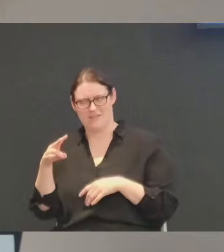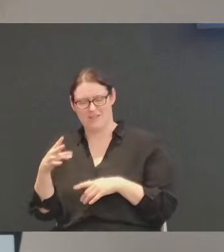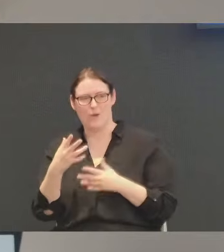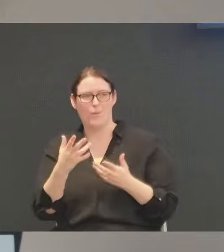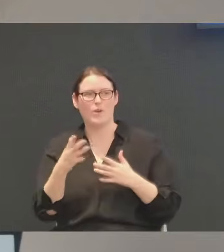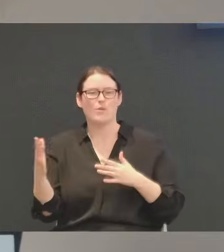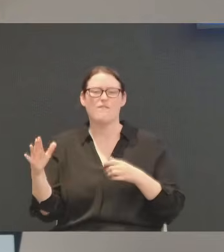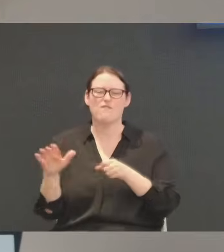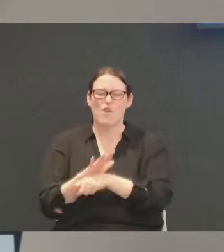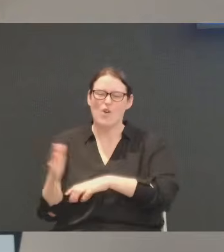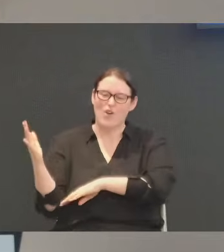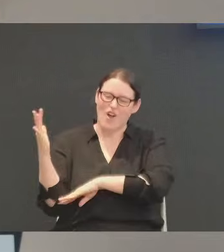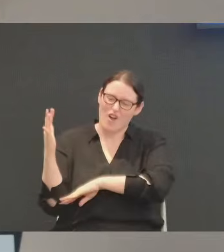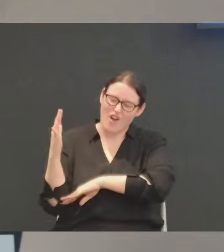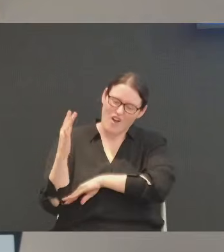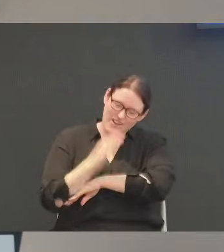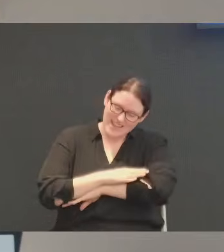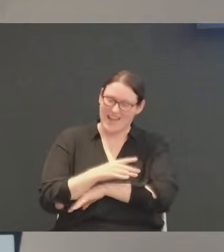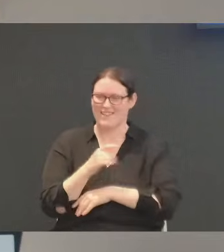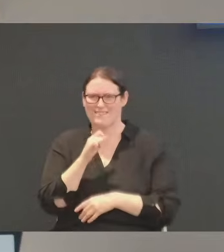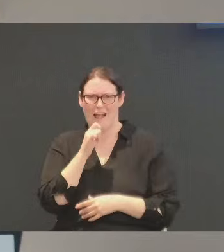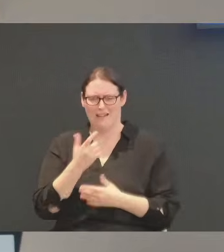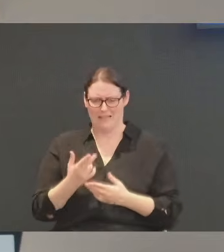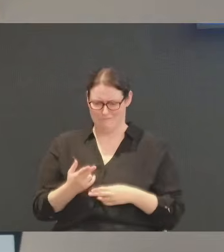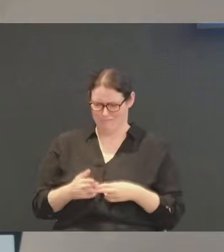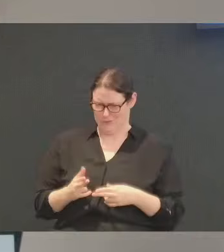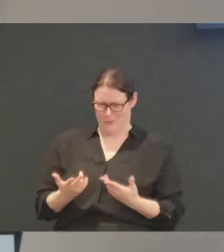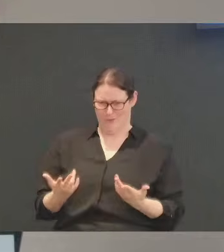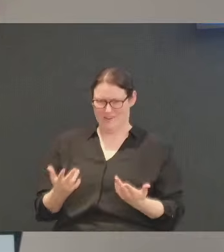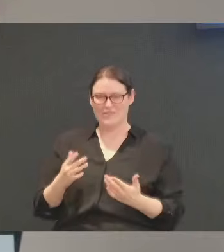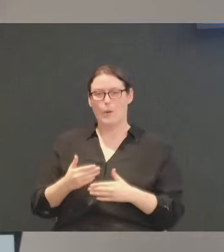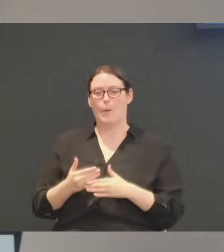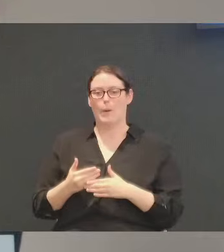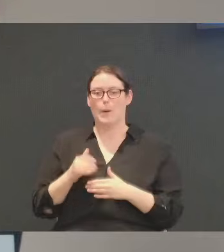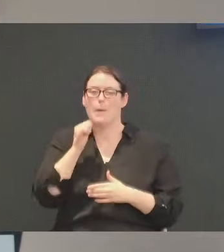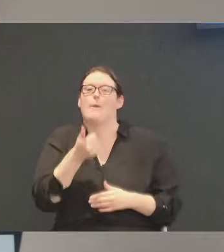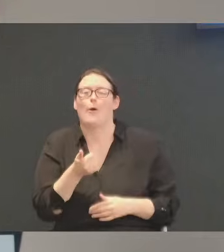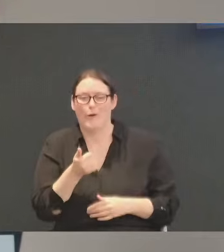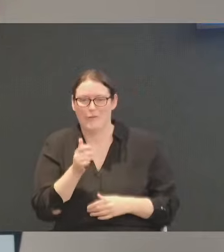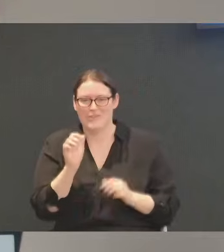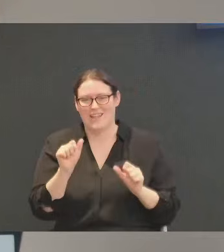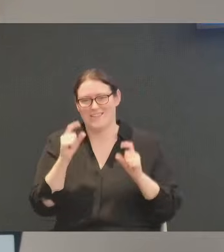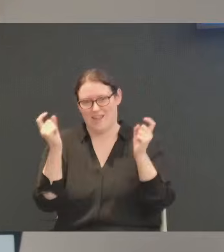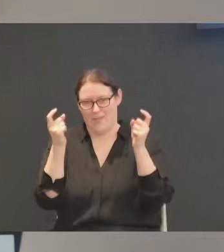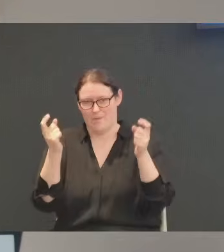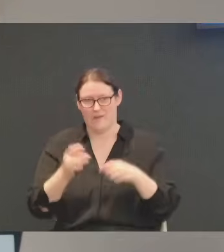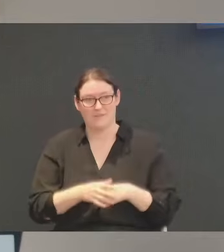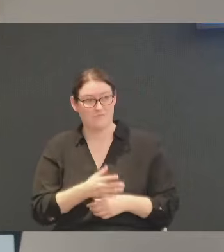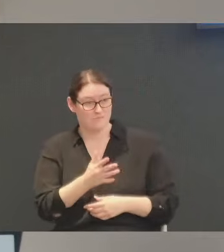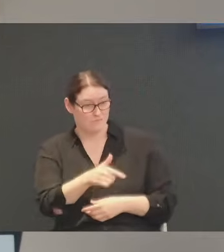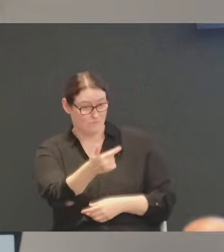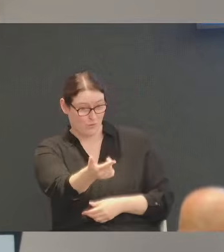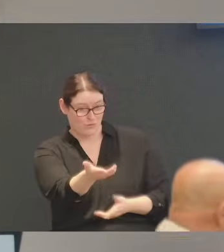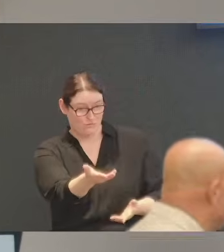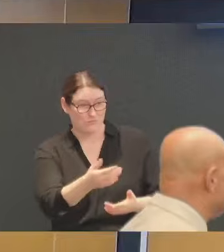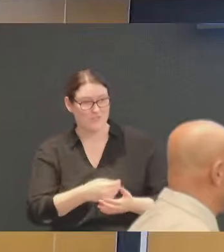the whole day. Uh, and that's why we made it the 17th. So, would you like to say a few words? You